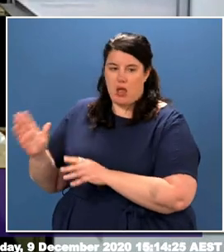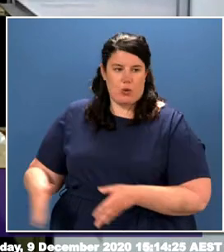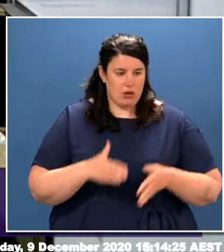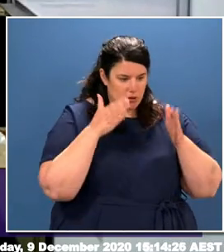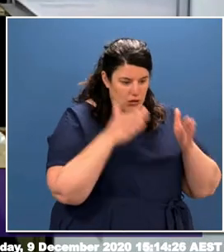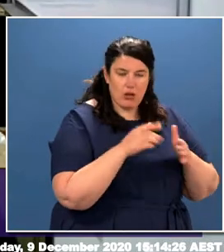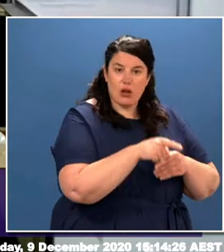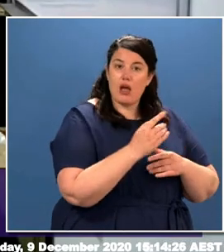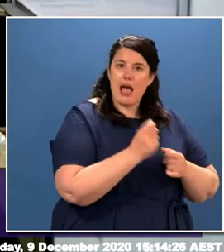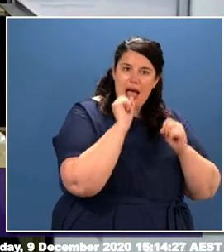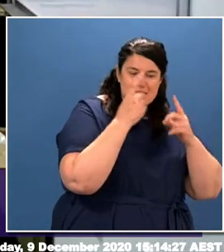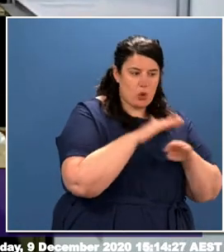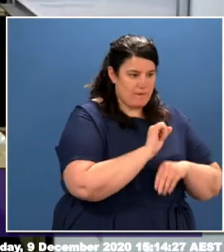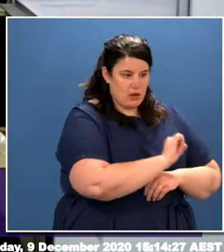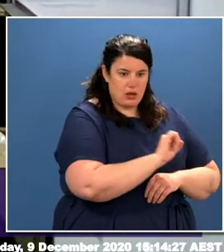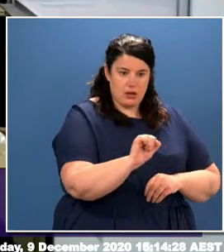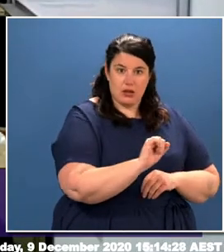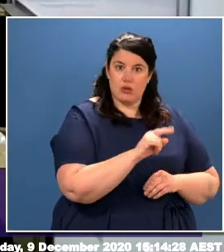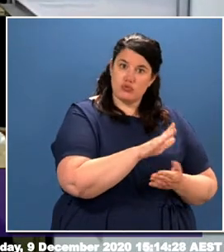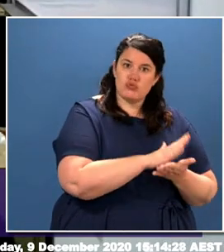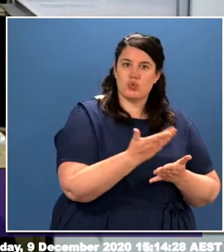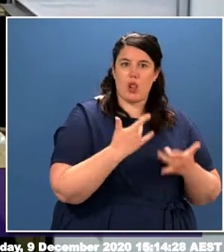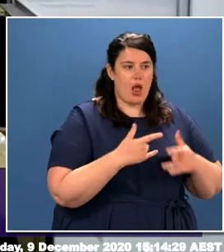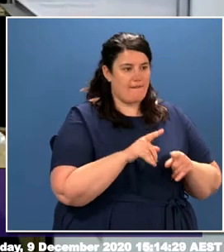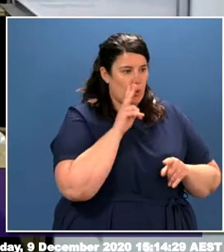understanding what people's own lived realities and experiences were.